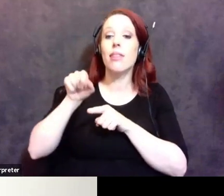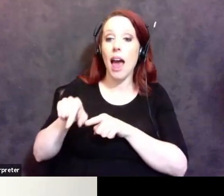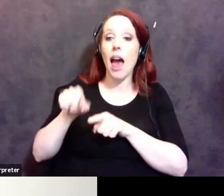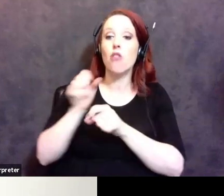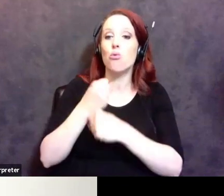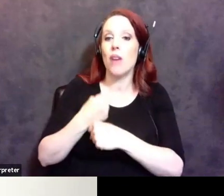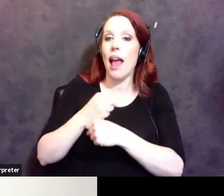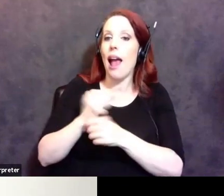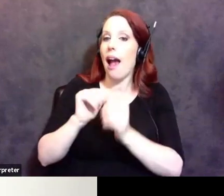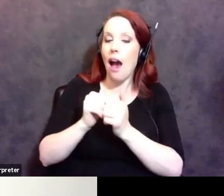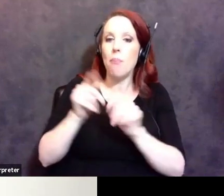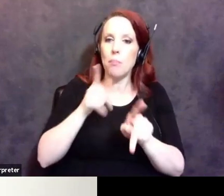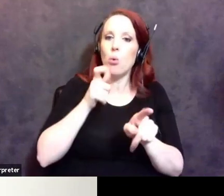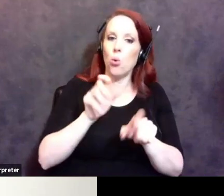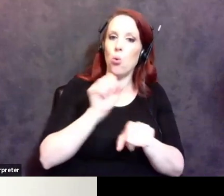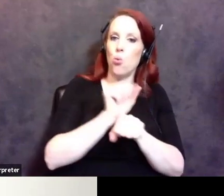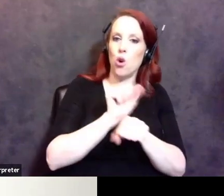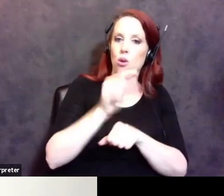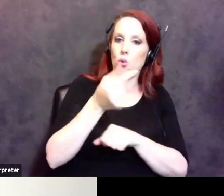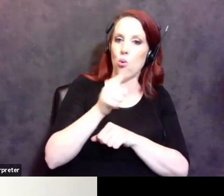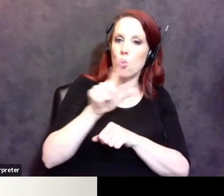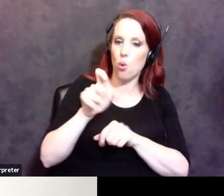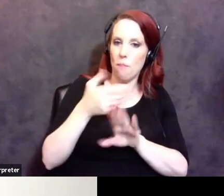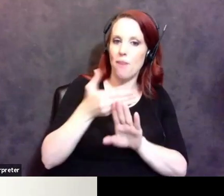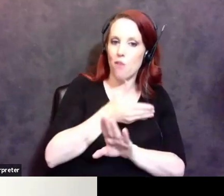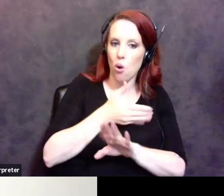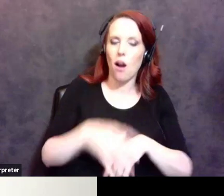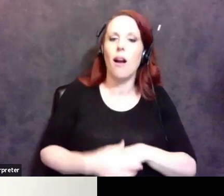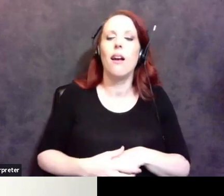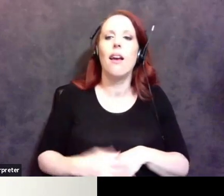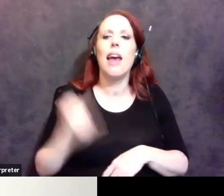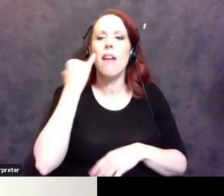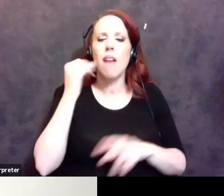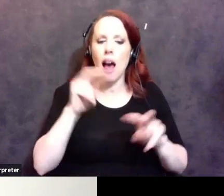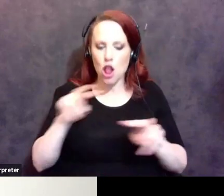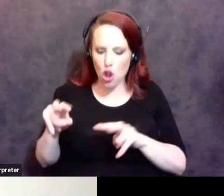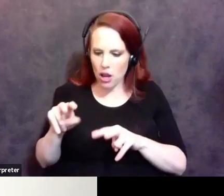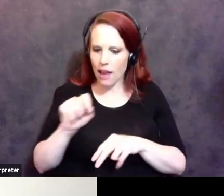of the tools I personally use to help make my content accessible, they are all created